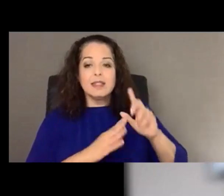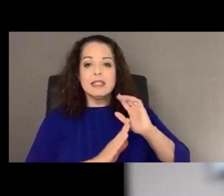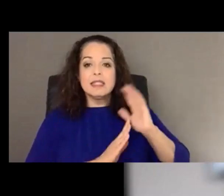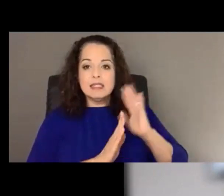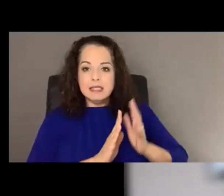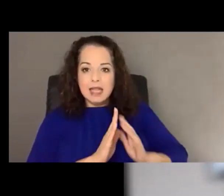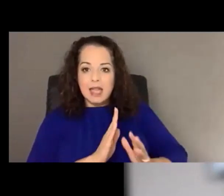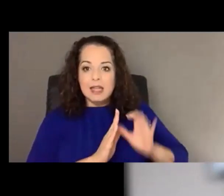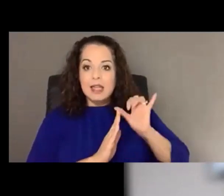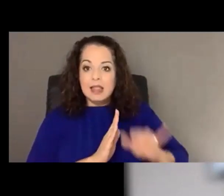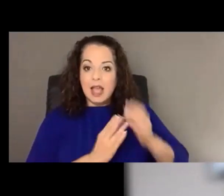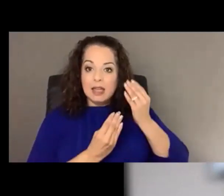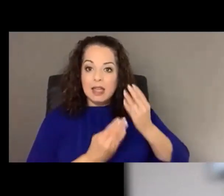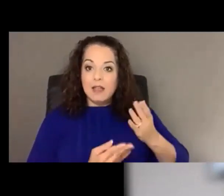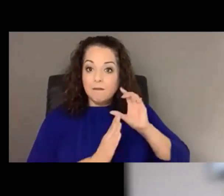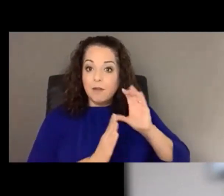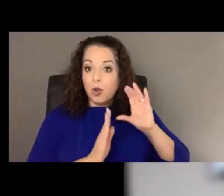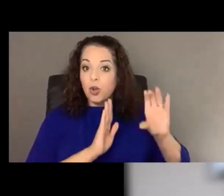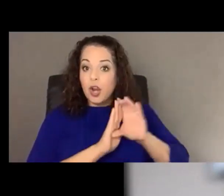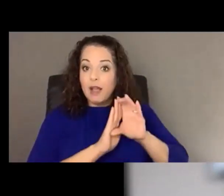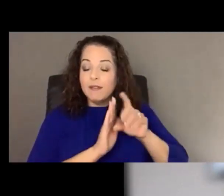rather than assuming all infographics